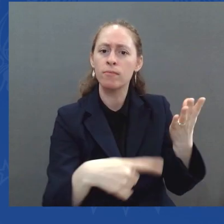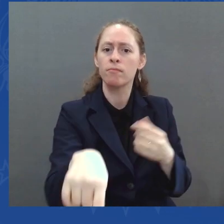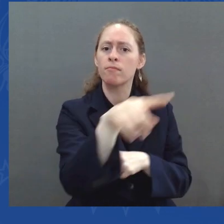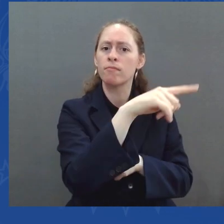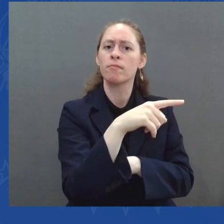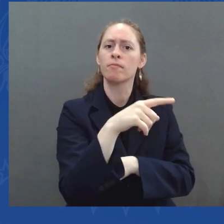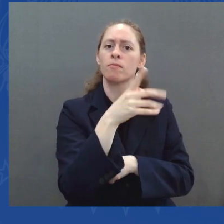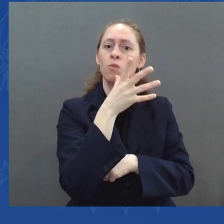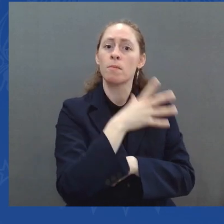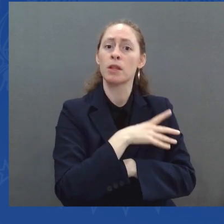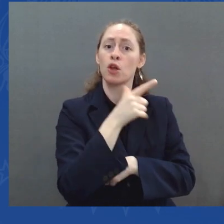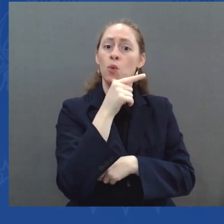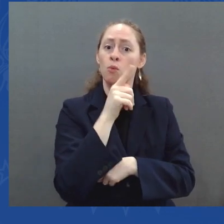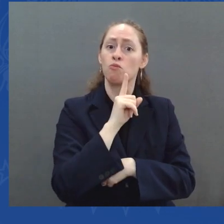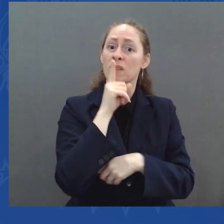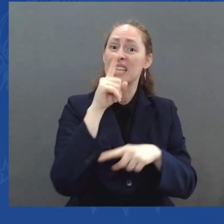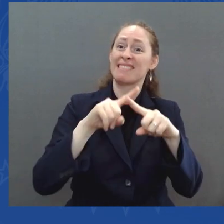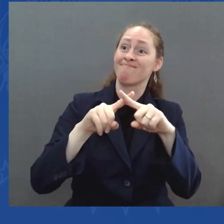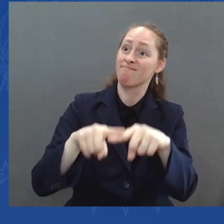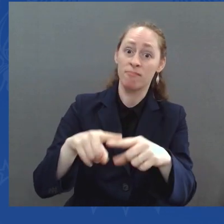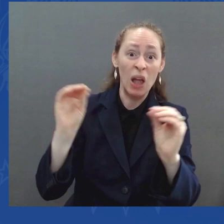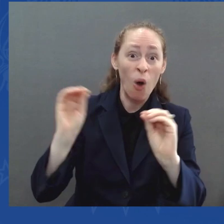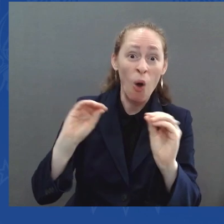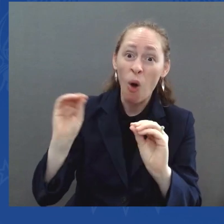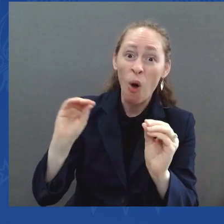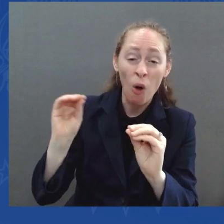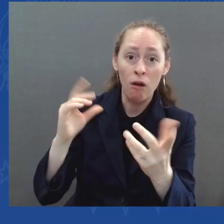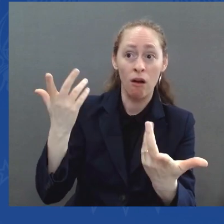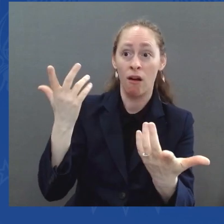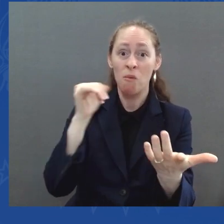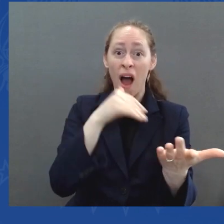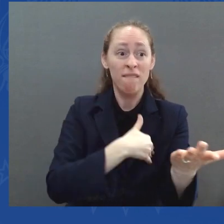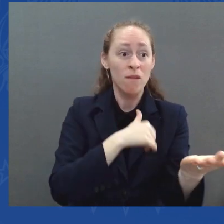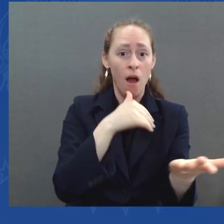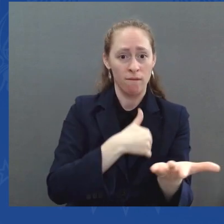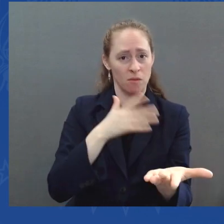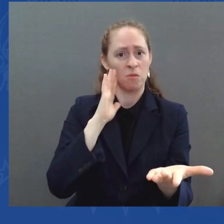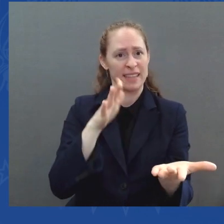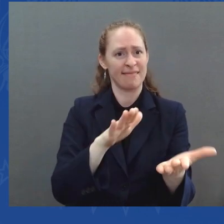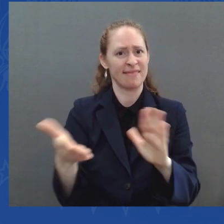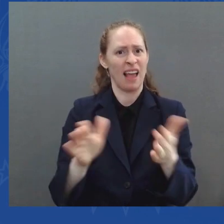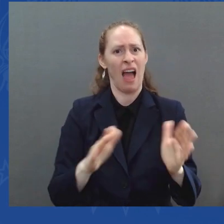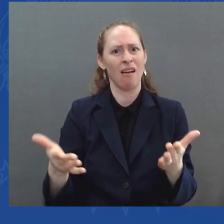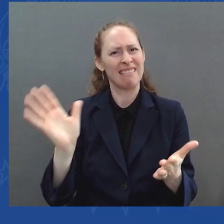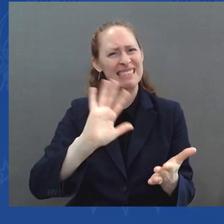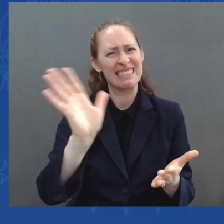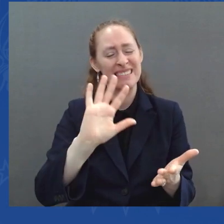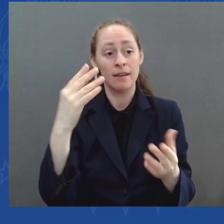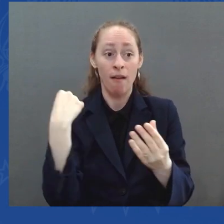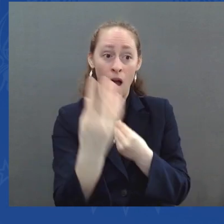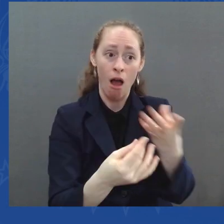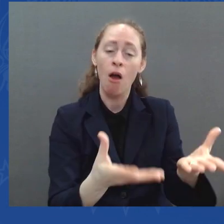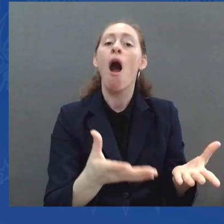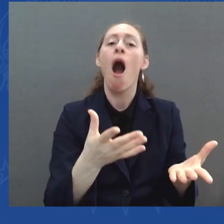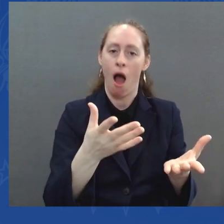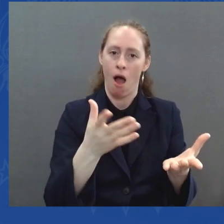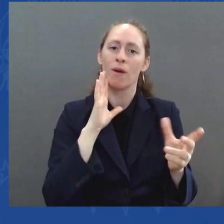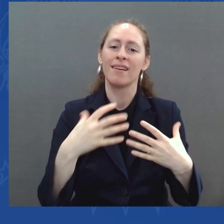So the sooner coverage is expanded in those 12 states, the more lives we will save.